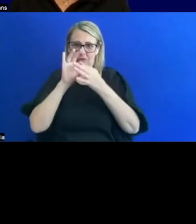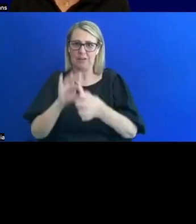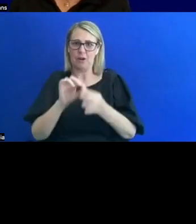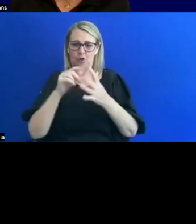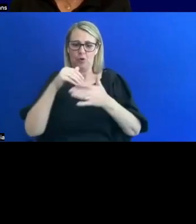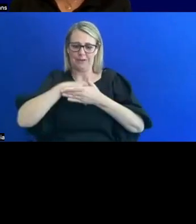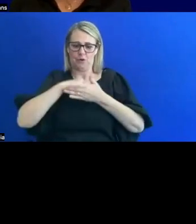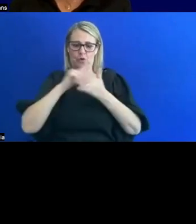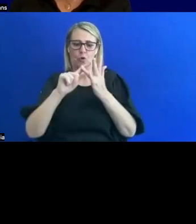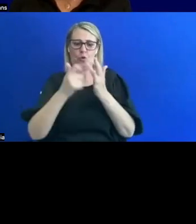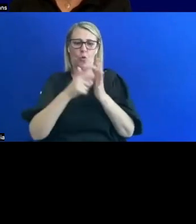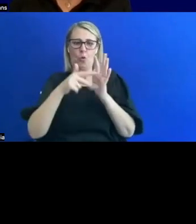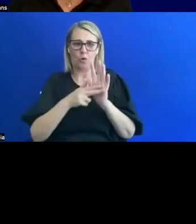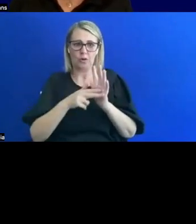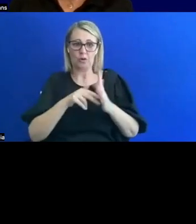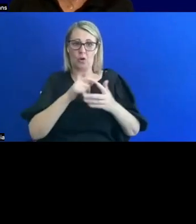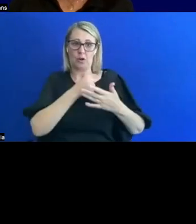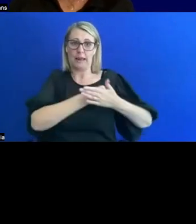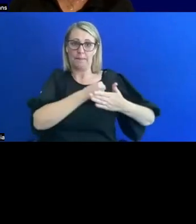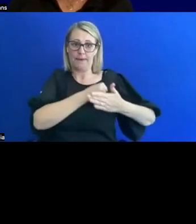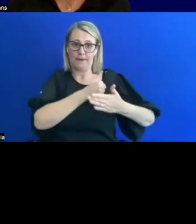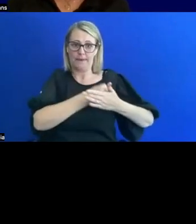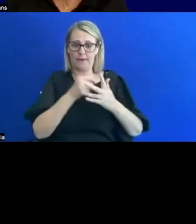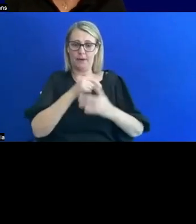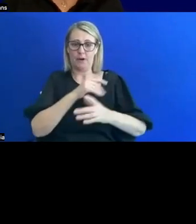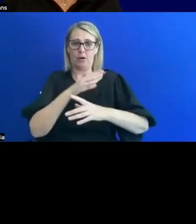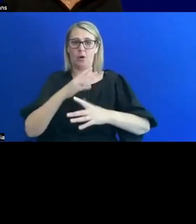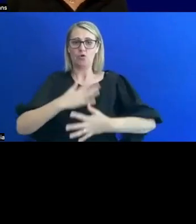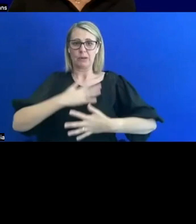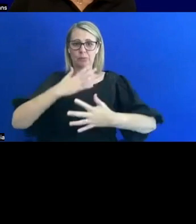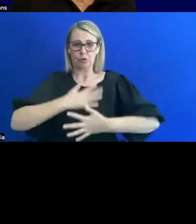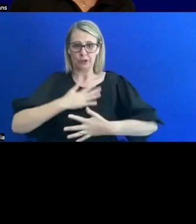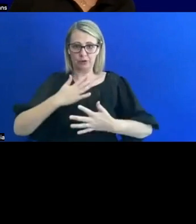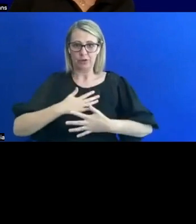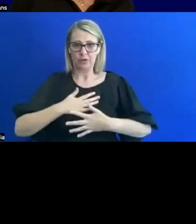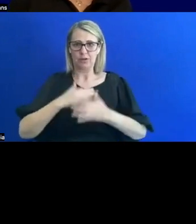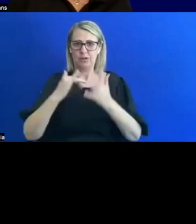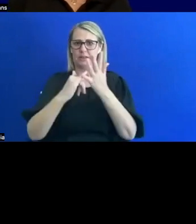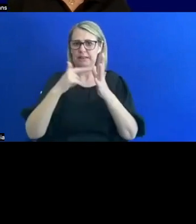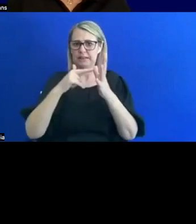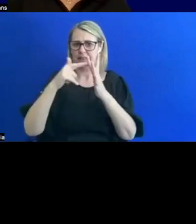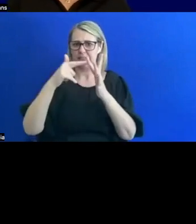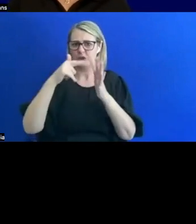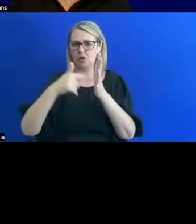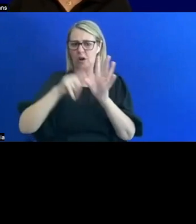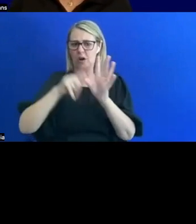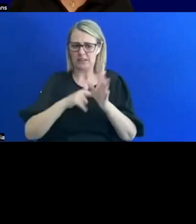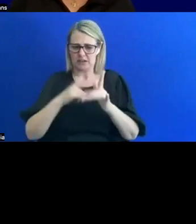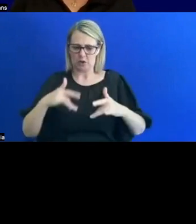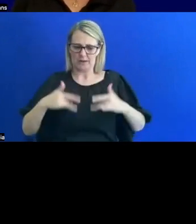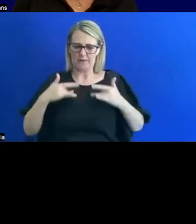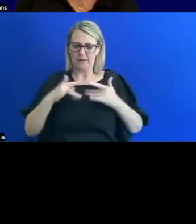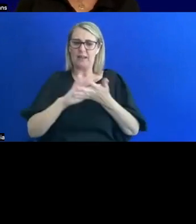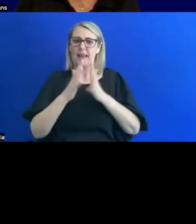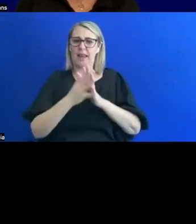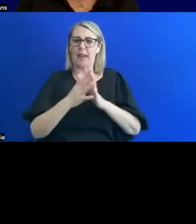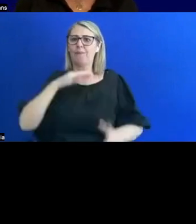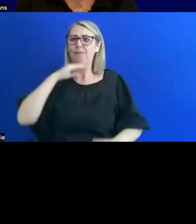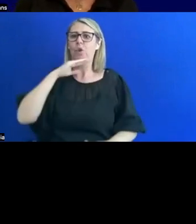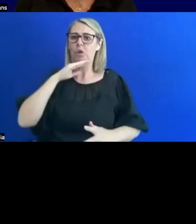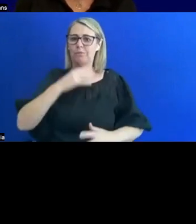such as heartbeat, respiration, satiety which is the feeling of fullness as well as our autonomic